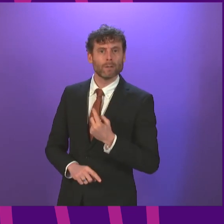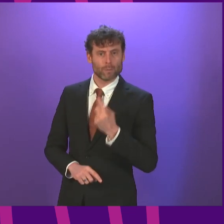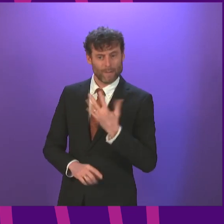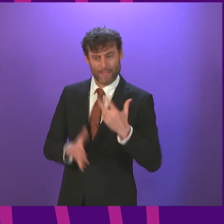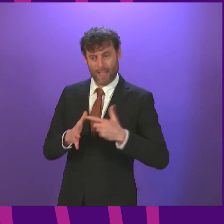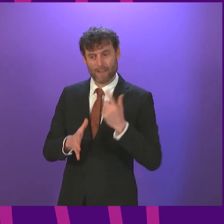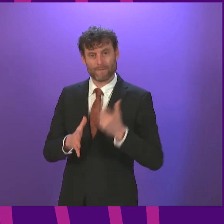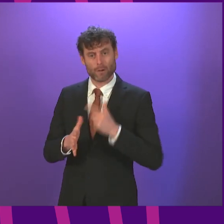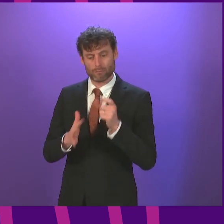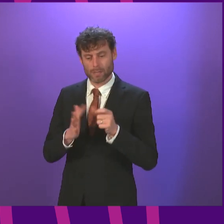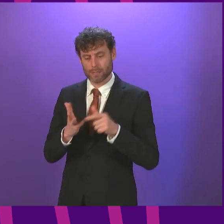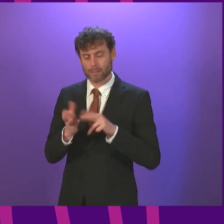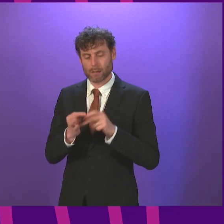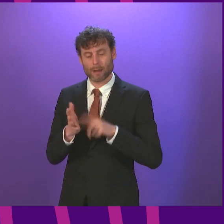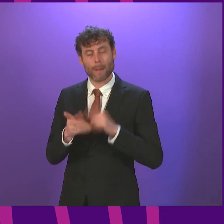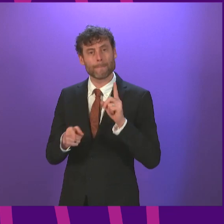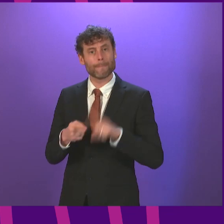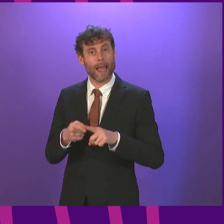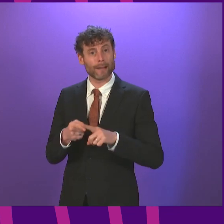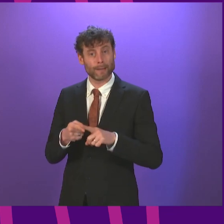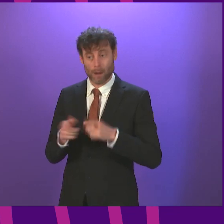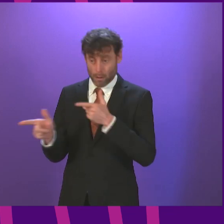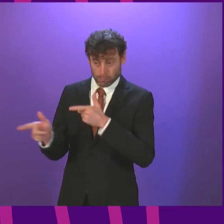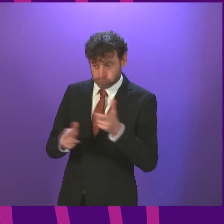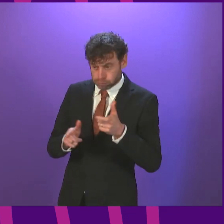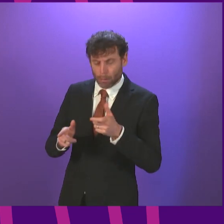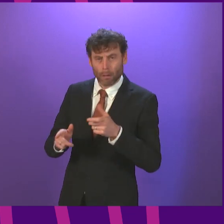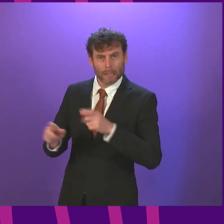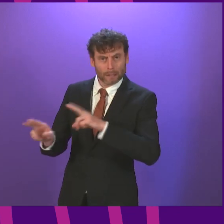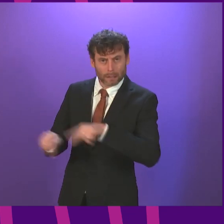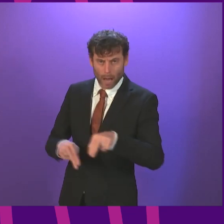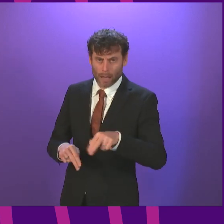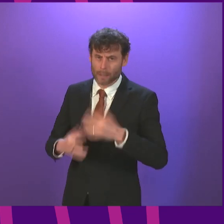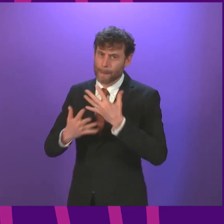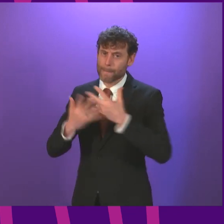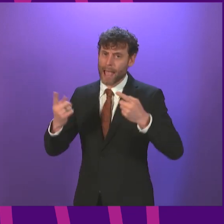one of us, particularly those of us who are old enough to remember that day vividly, will